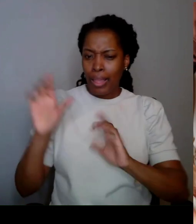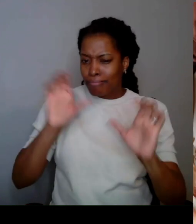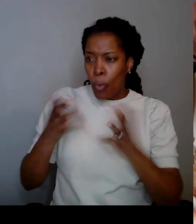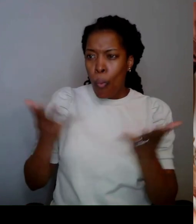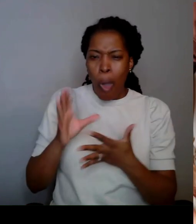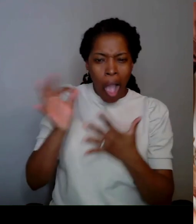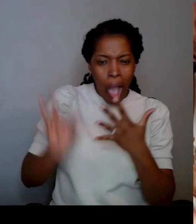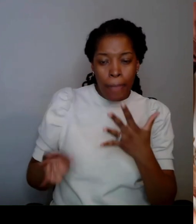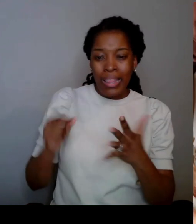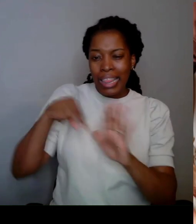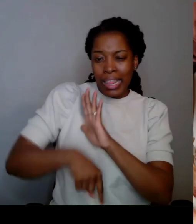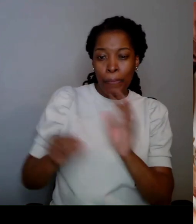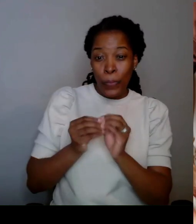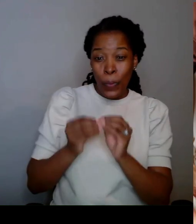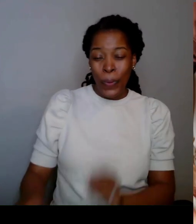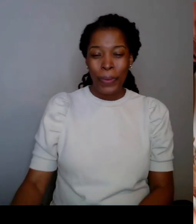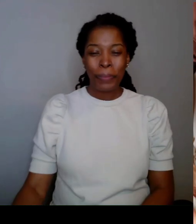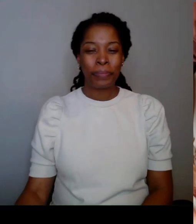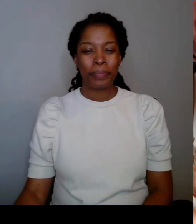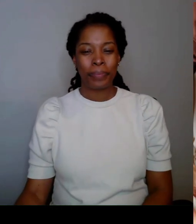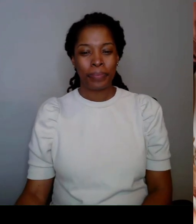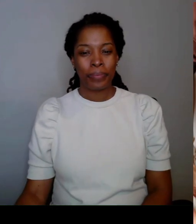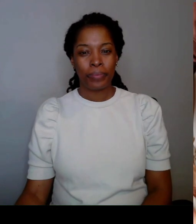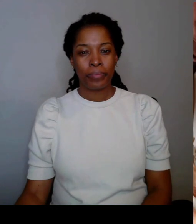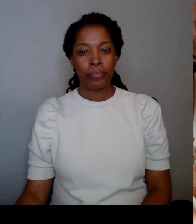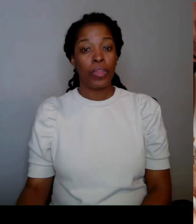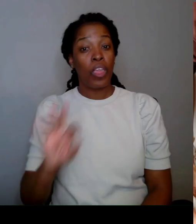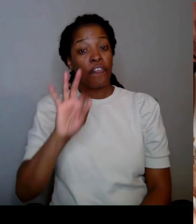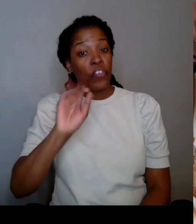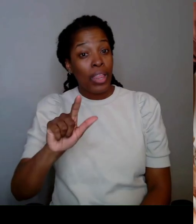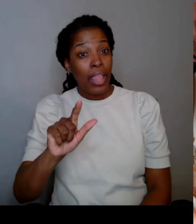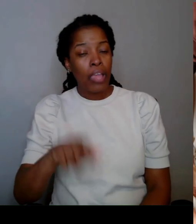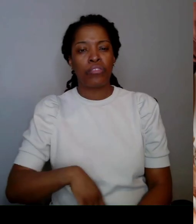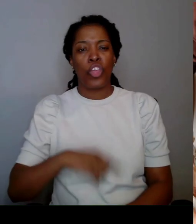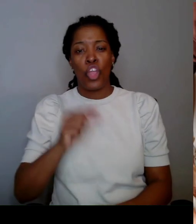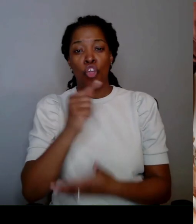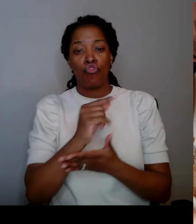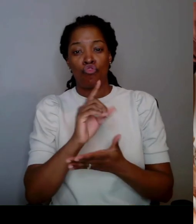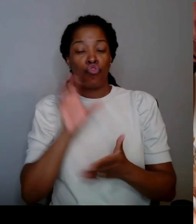Freelancer Graphic Designer A freelance graphic designer works independently to